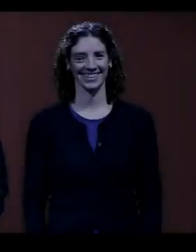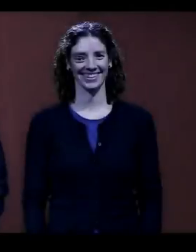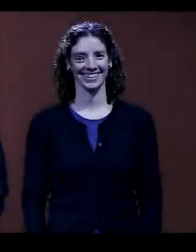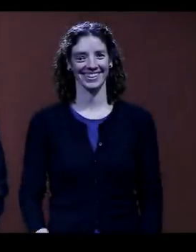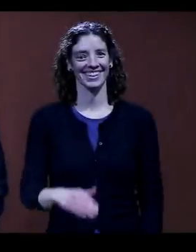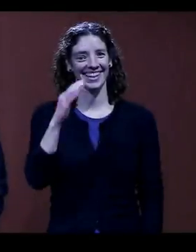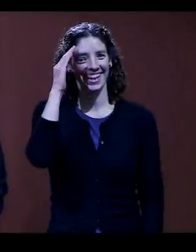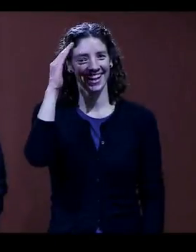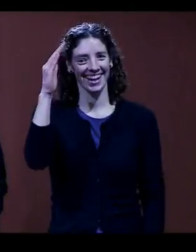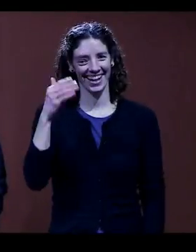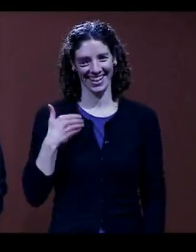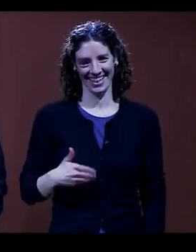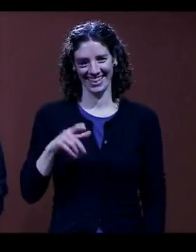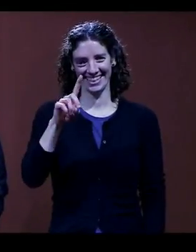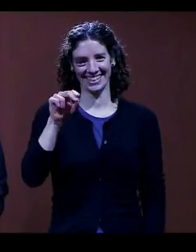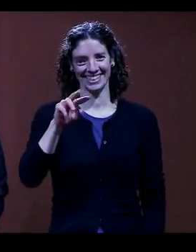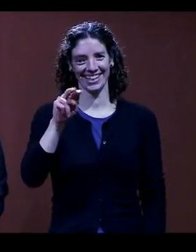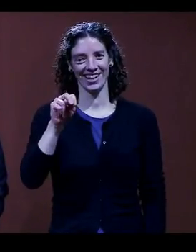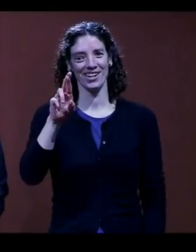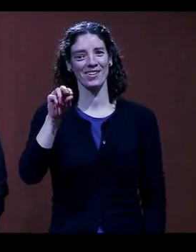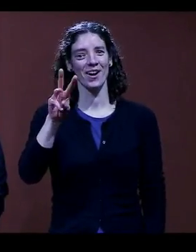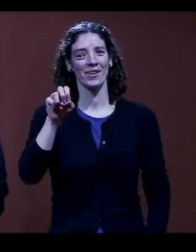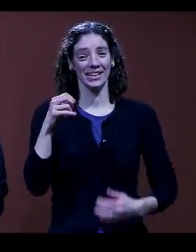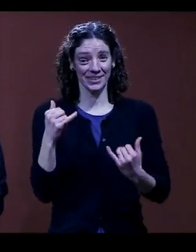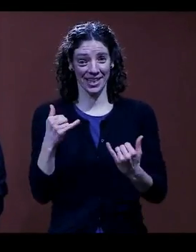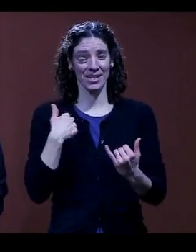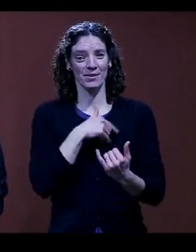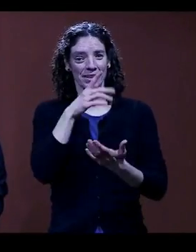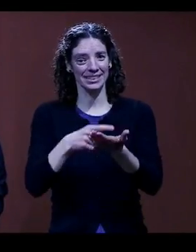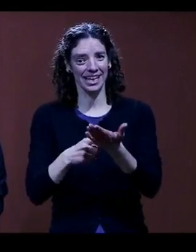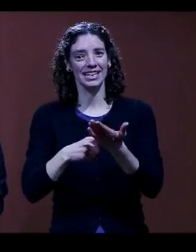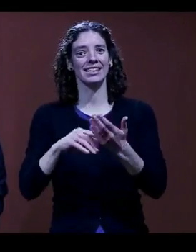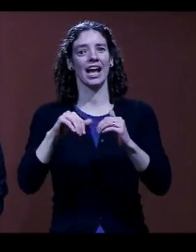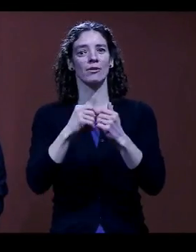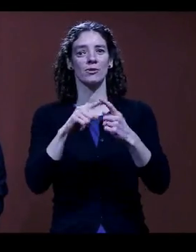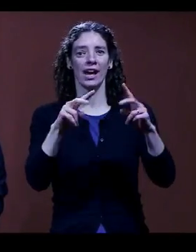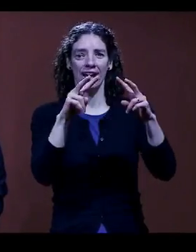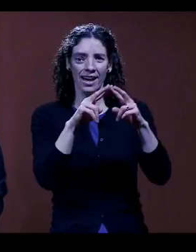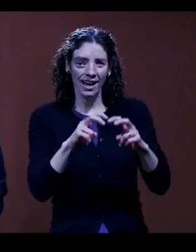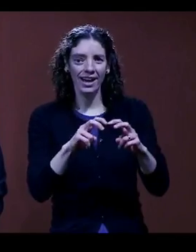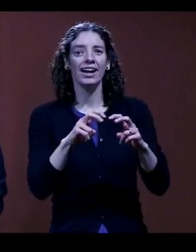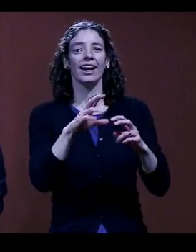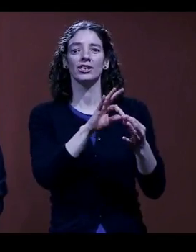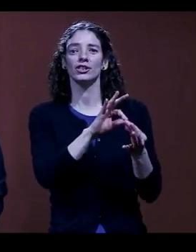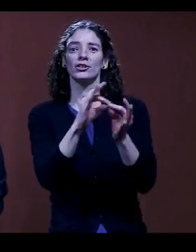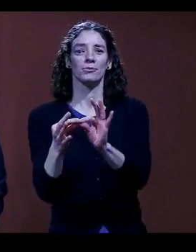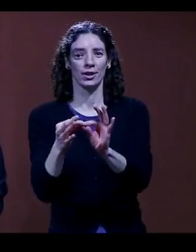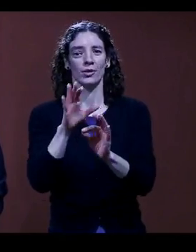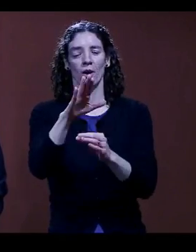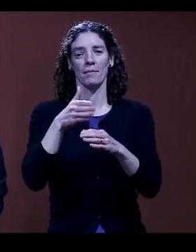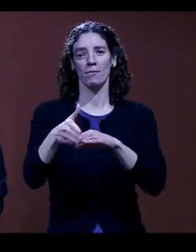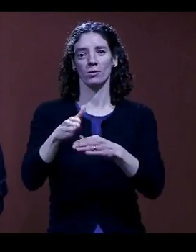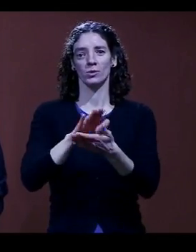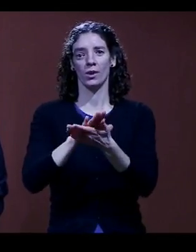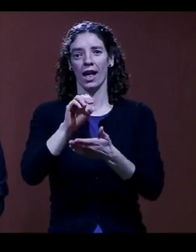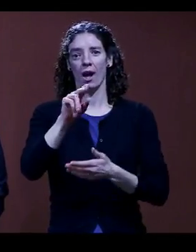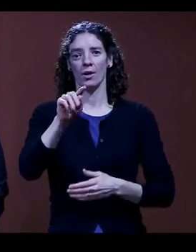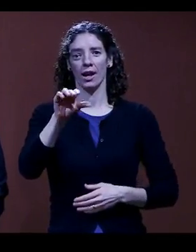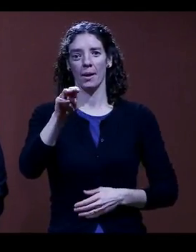Hi. My name is Dawn Rowe, and today we're going to talk about assessing and interpreting your post-school outcomes data for students with disabilities